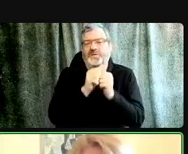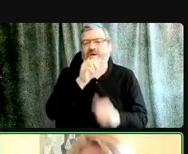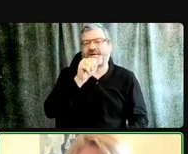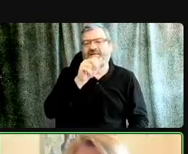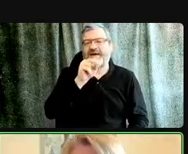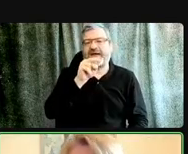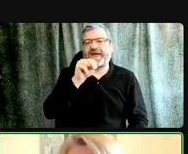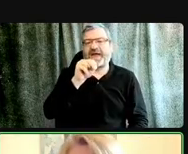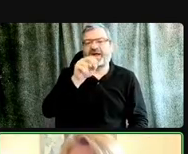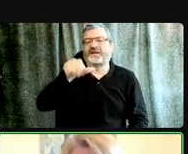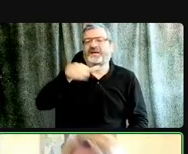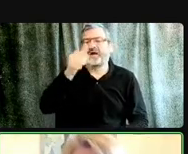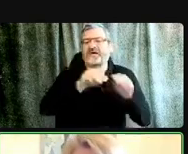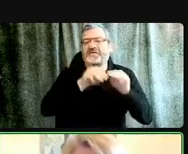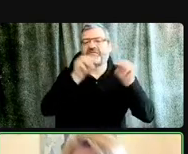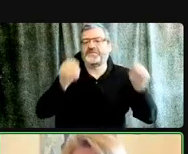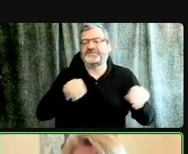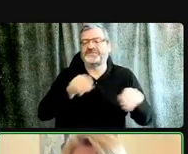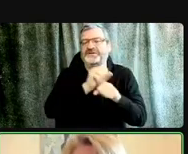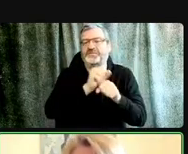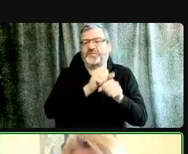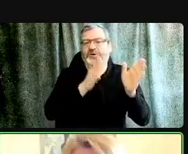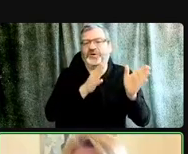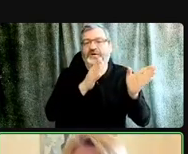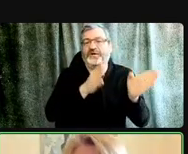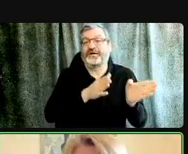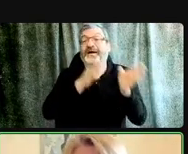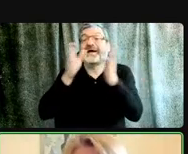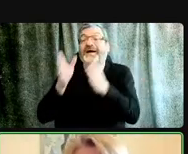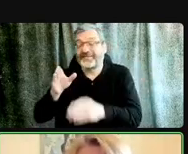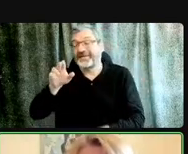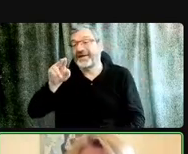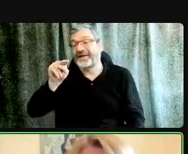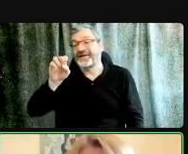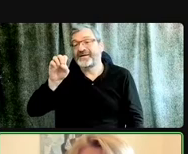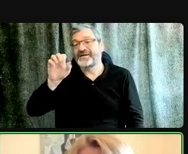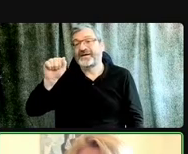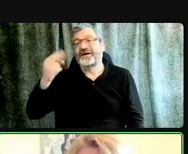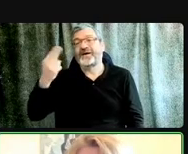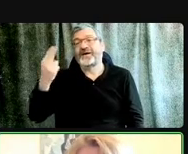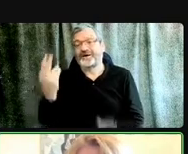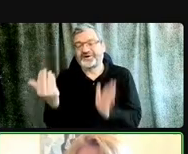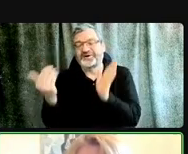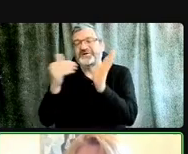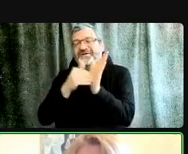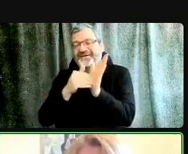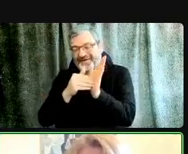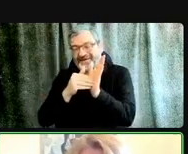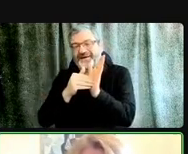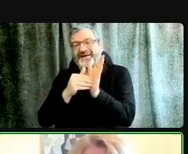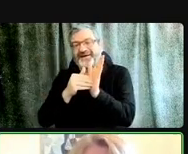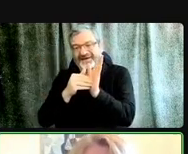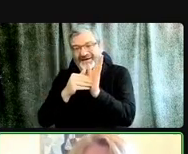And then we have on the right Noah again with a young African American student from Academy Prep.